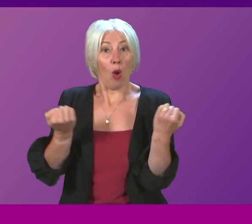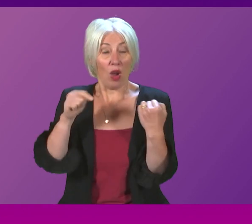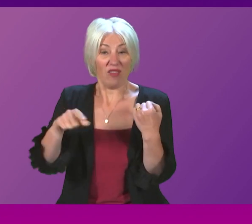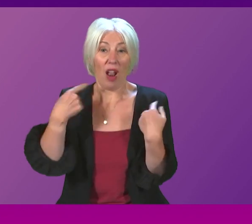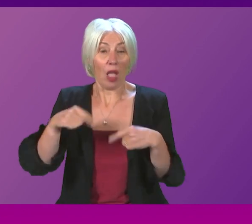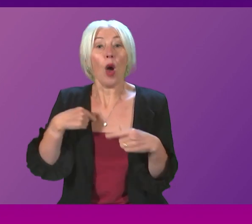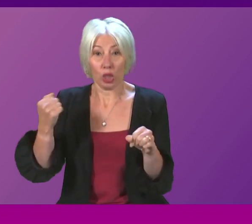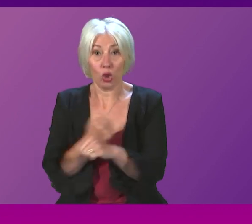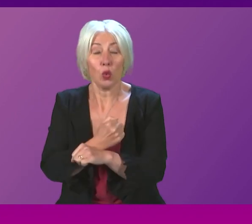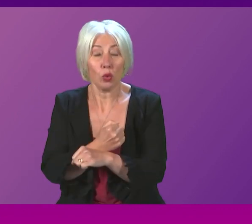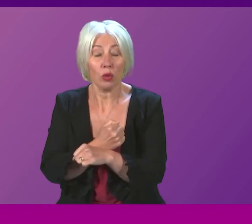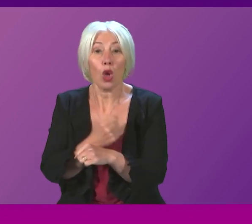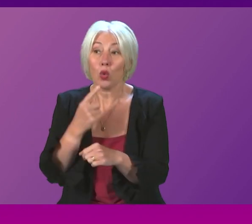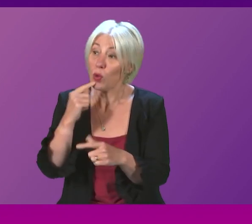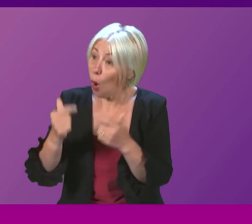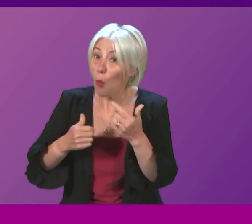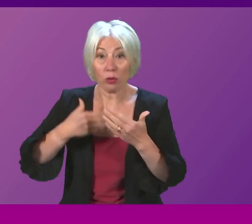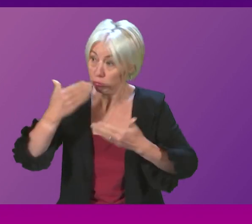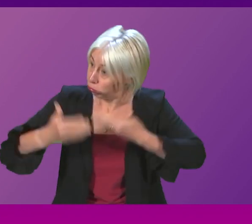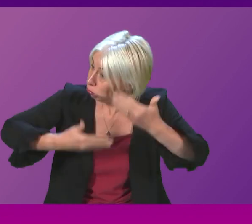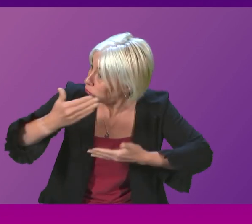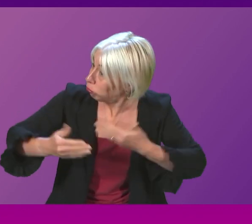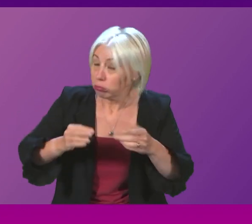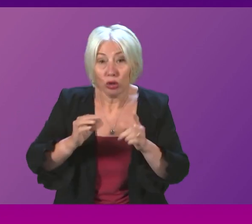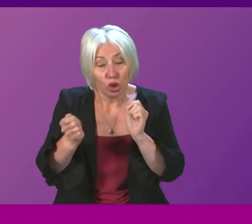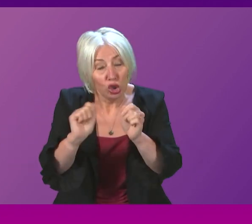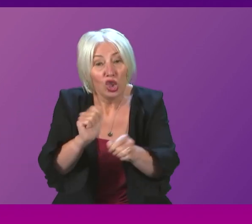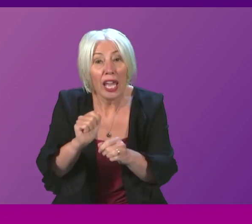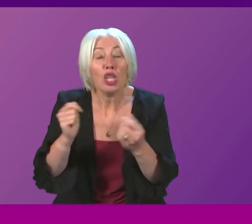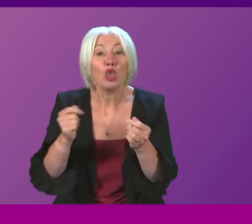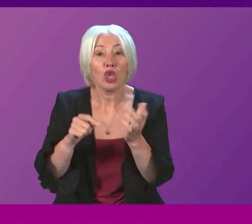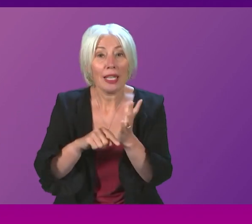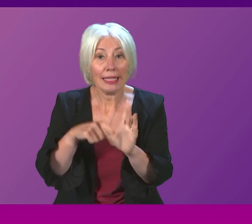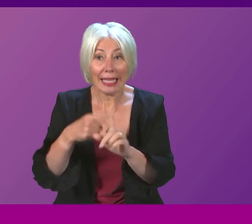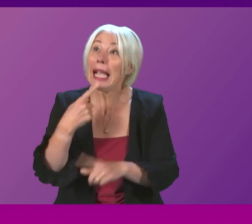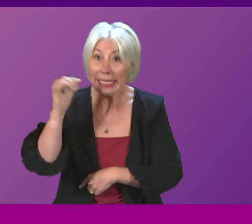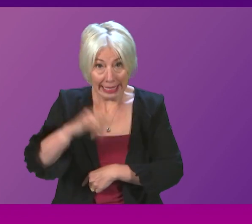We will always favour progressive taxation, but we need more powers over taxation in this